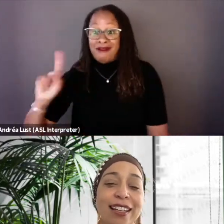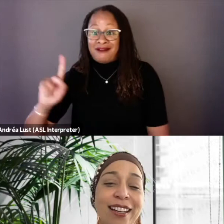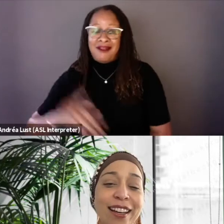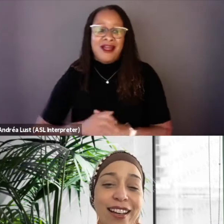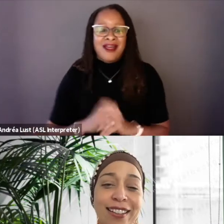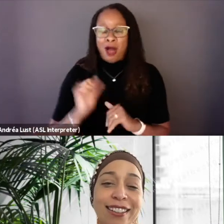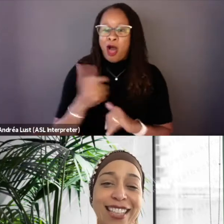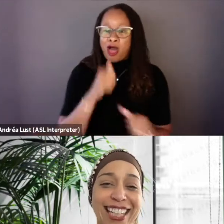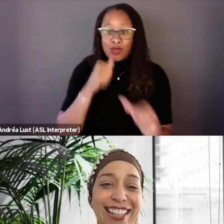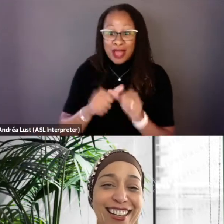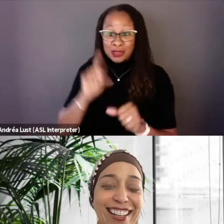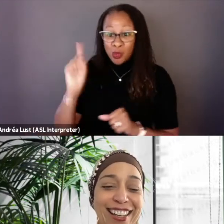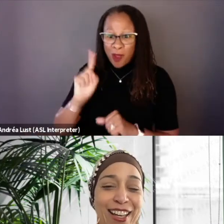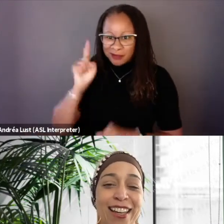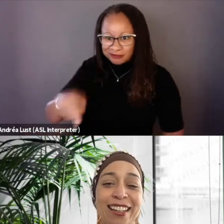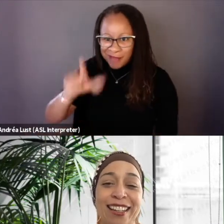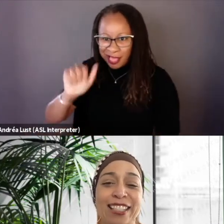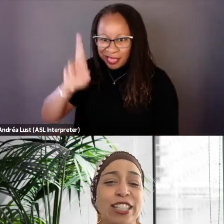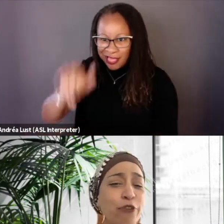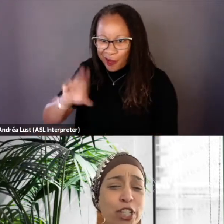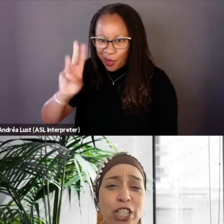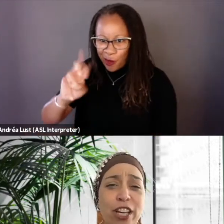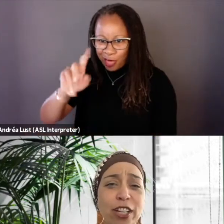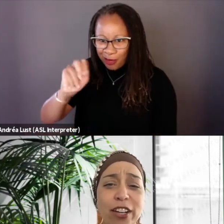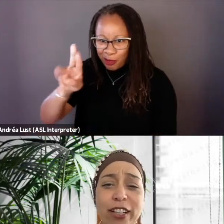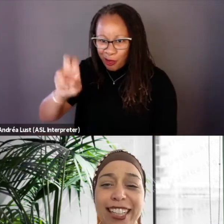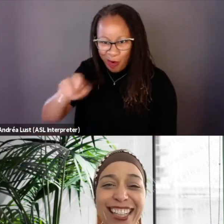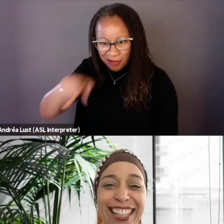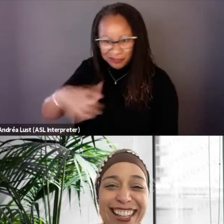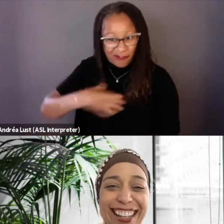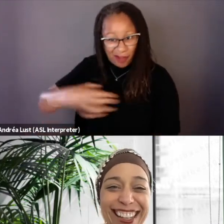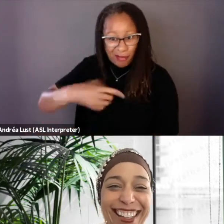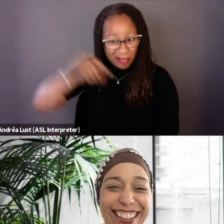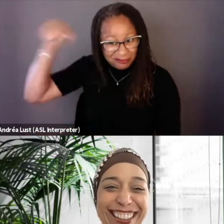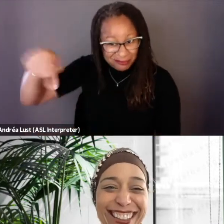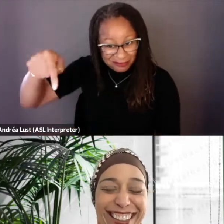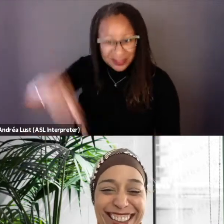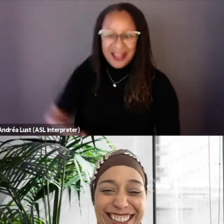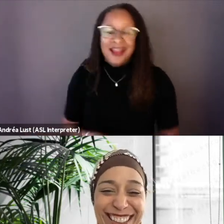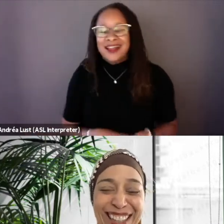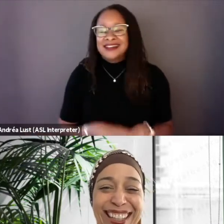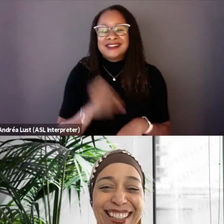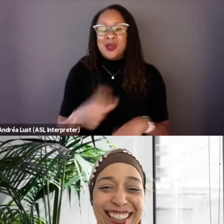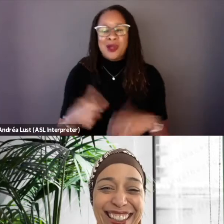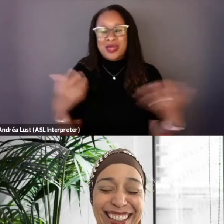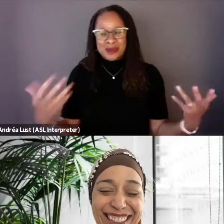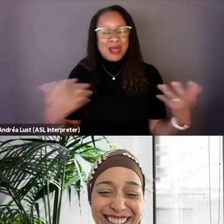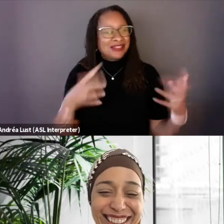(Eric, Jana and Larry laugh) It's all for show Eric. It's the best intentions that they have